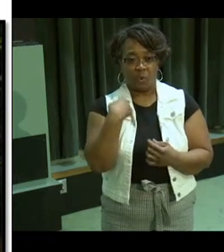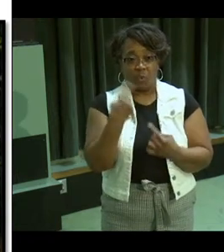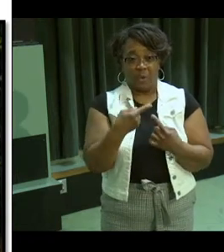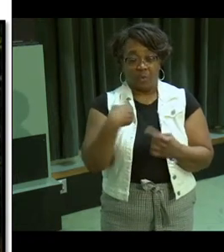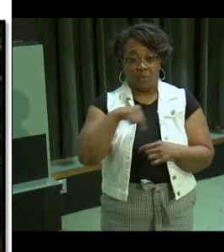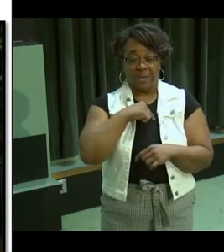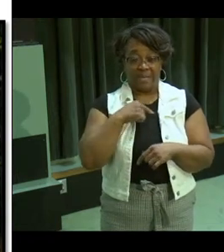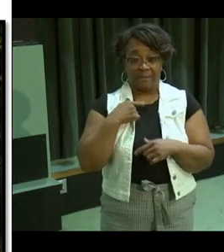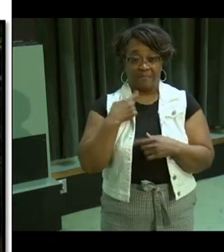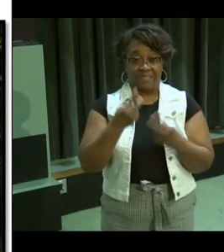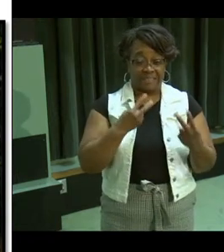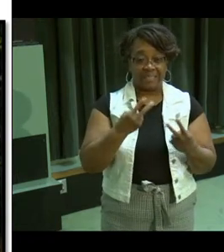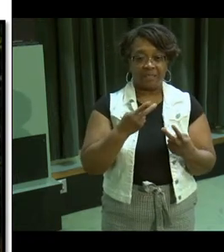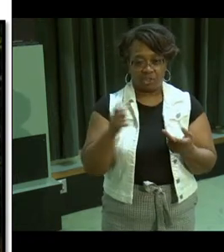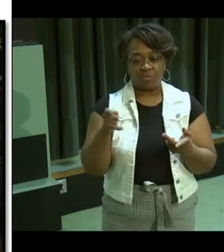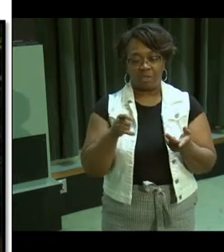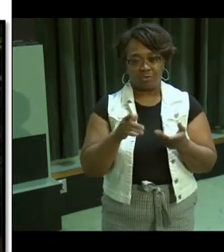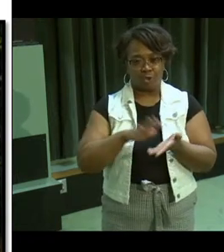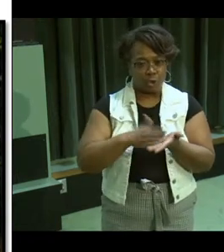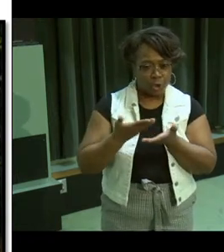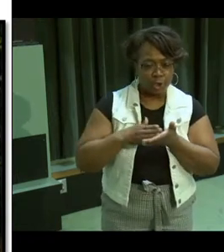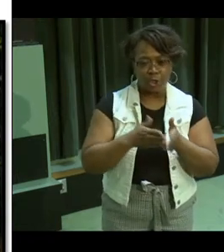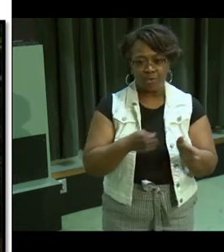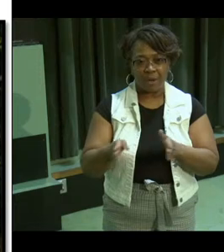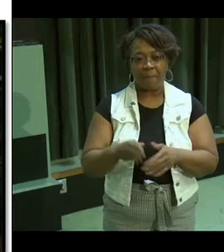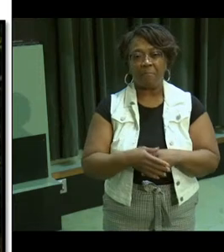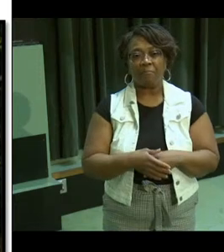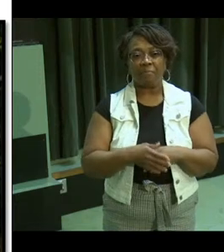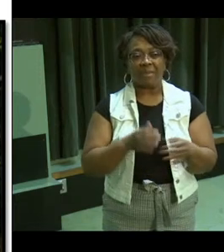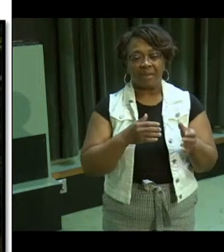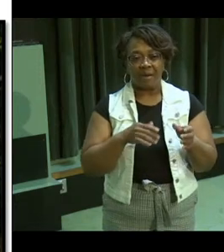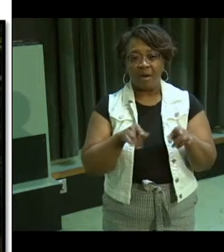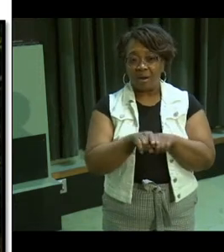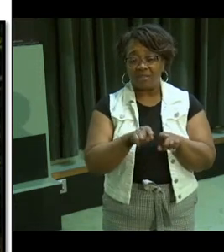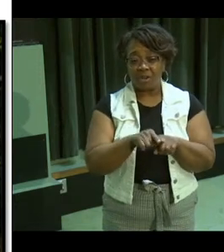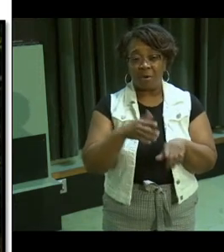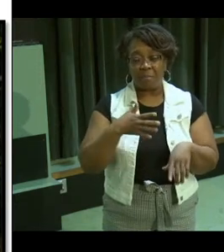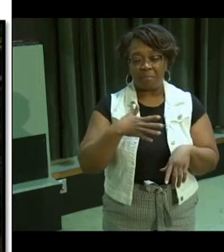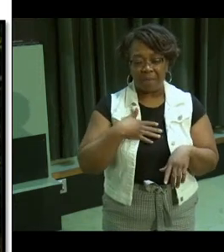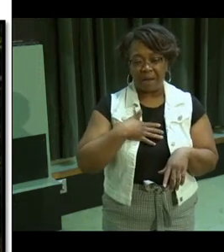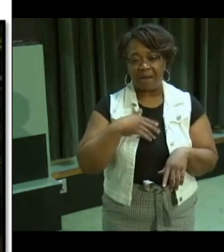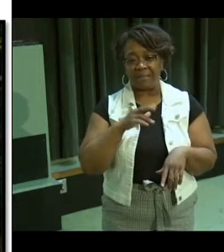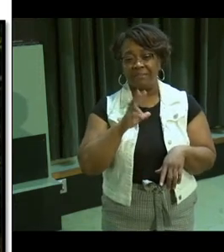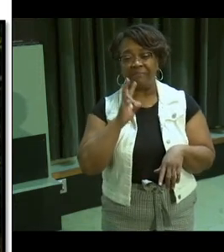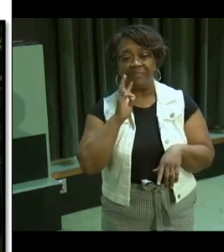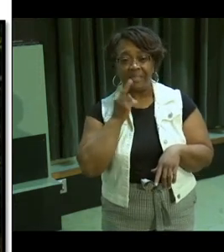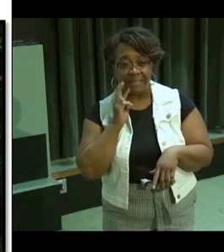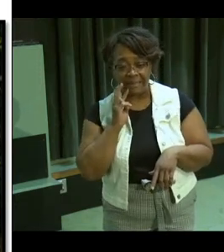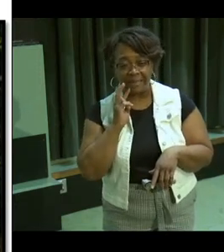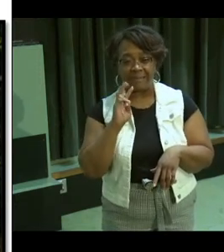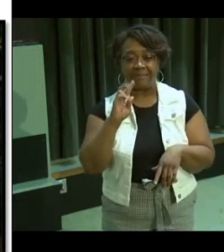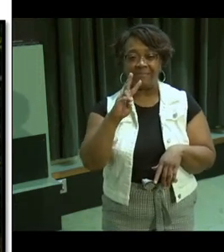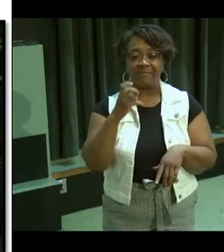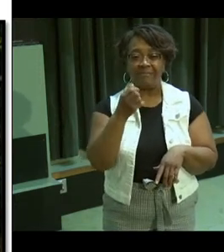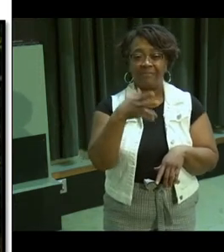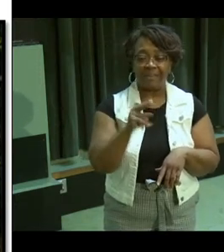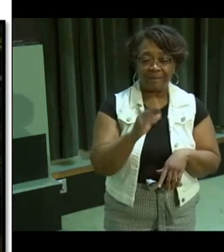when we visited. Even my pesky